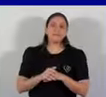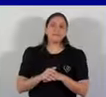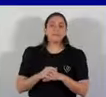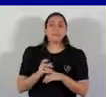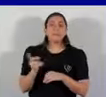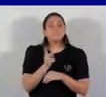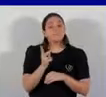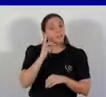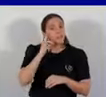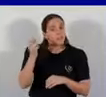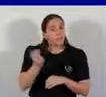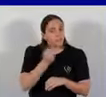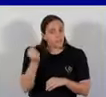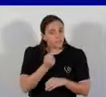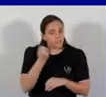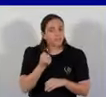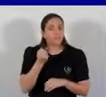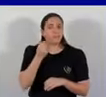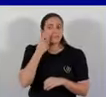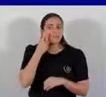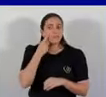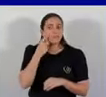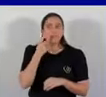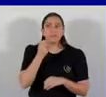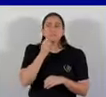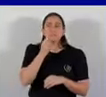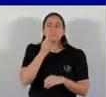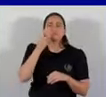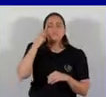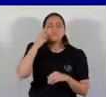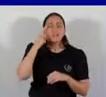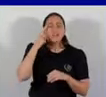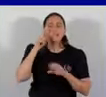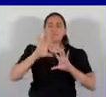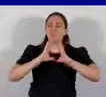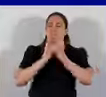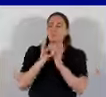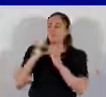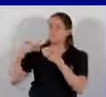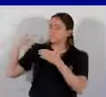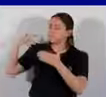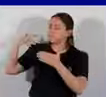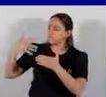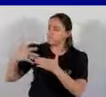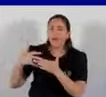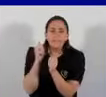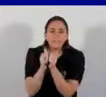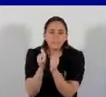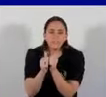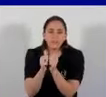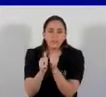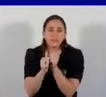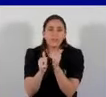This is very important to keep in mind Because when one looks at the history of humanity